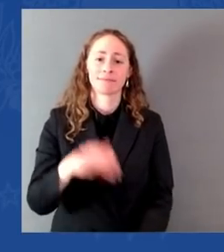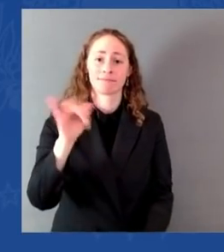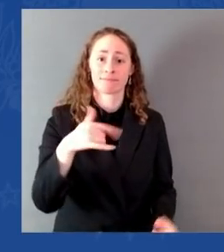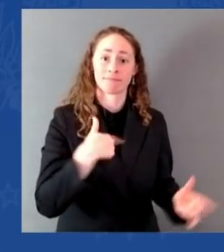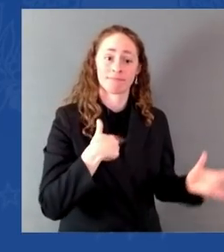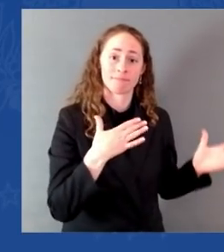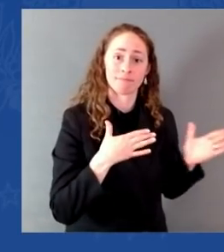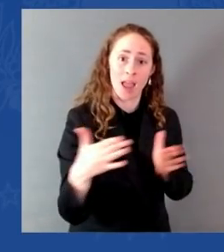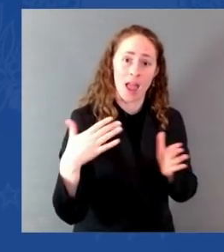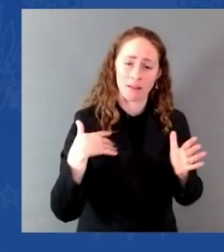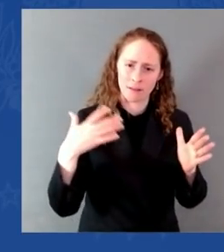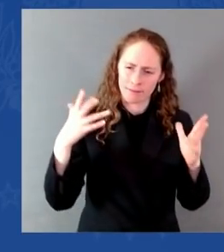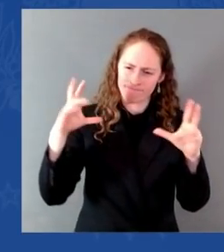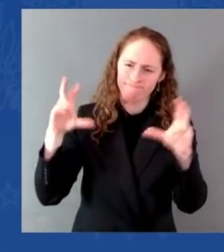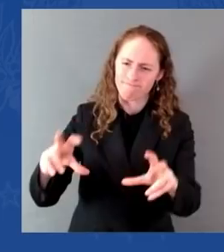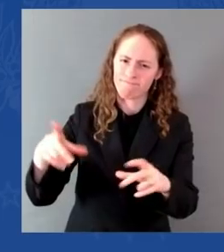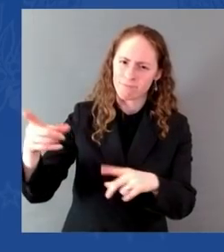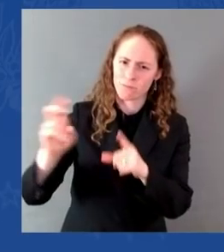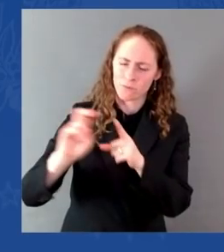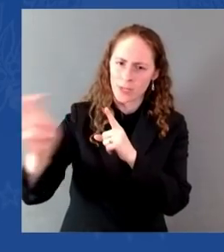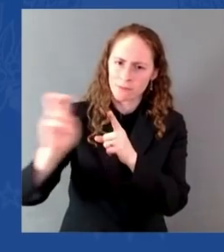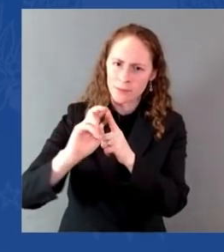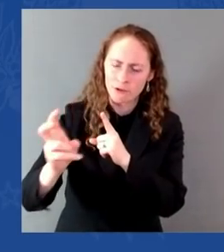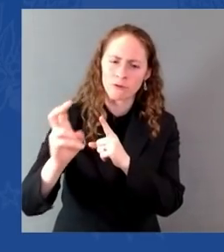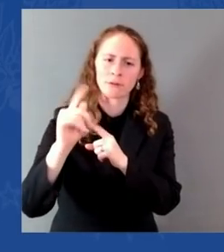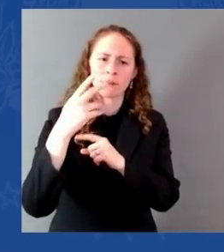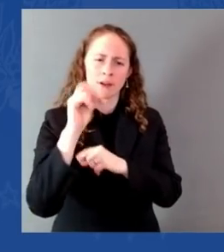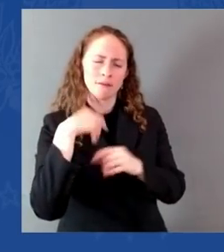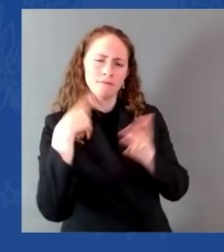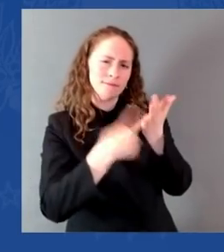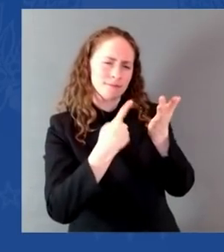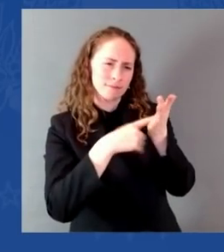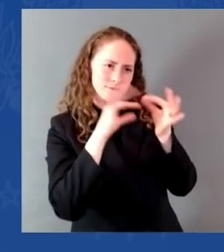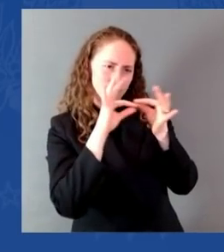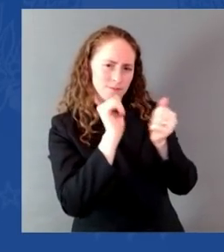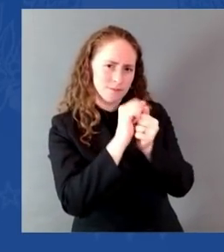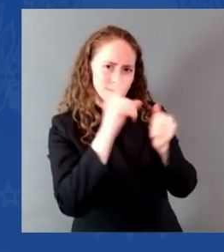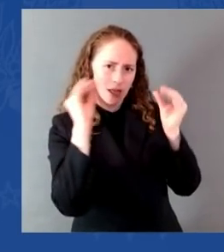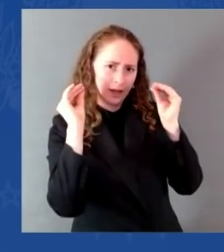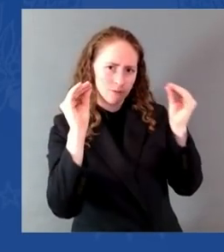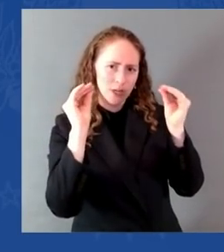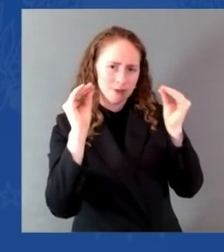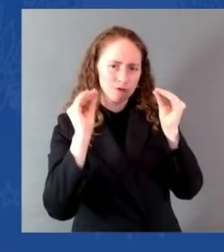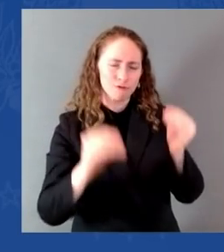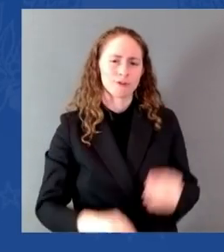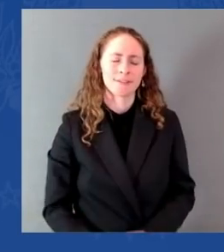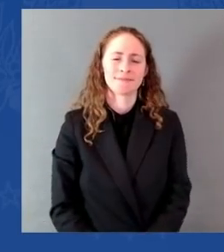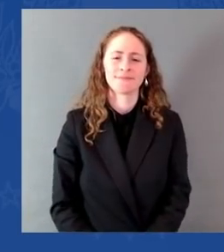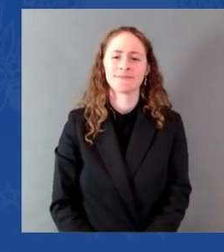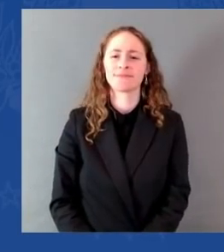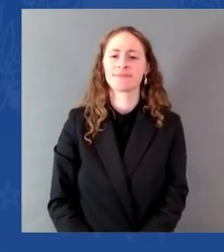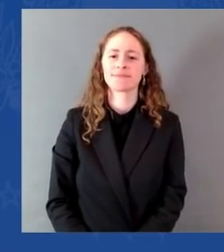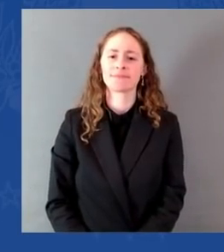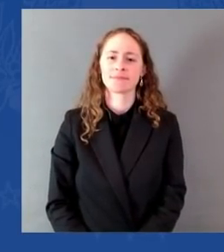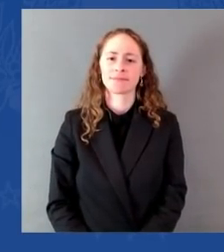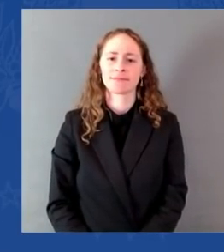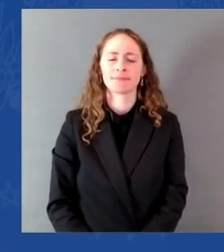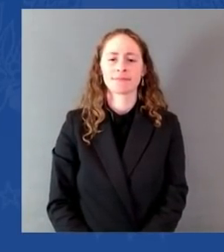on the driver's side, in the back seat, and the President -- he was already in there, and he was laughing like the devil.